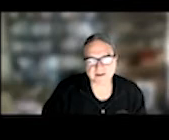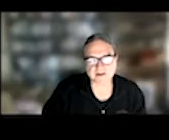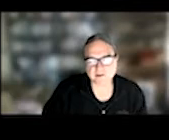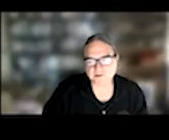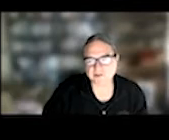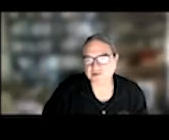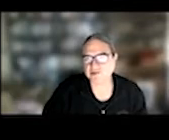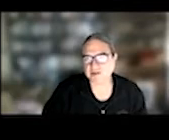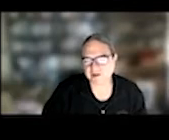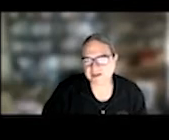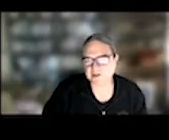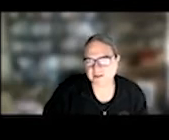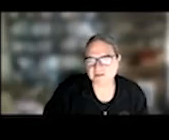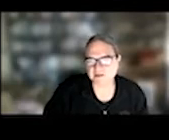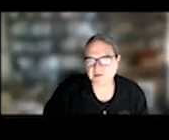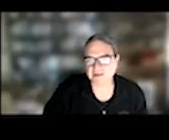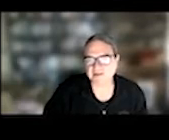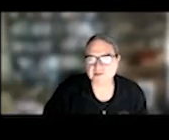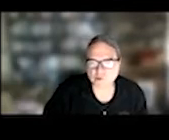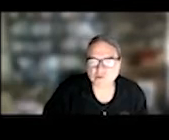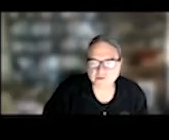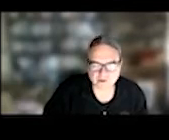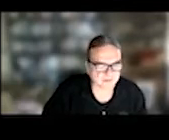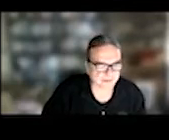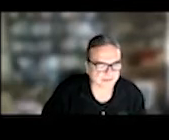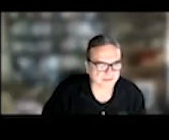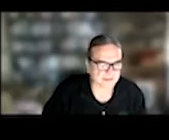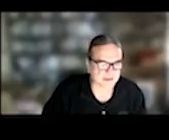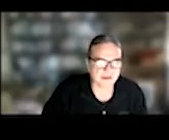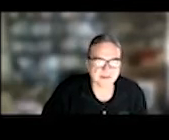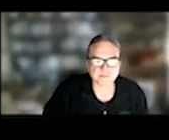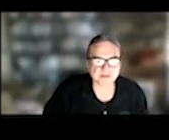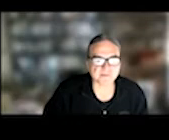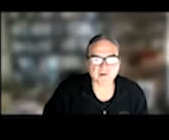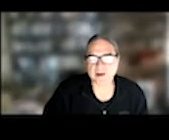that includes intergenerational-ly to understand the social circumstances that put some of our